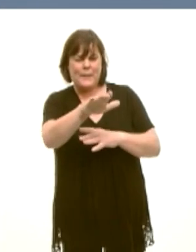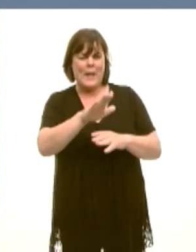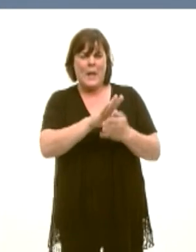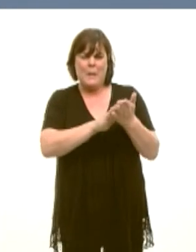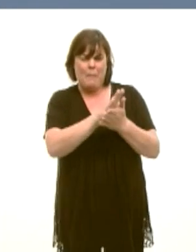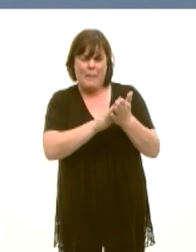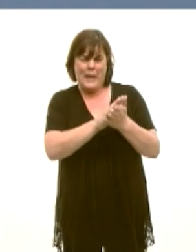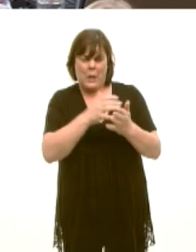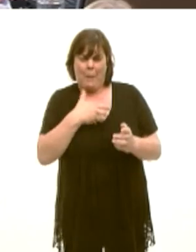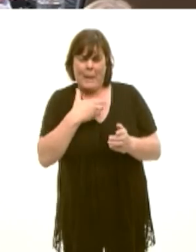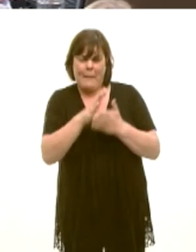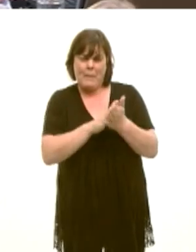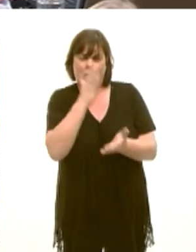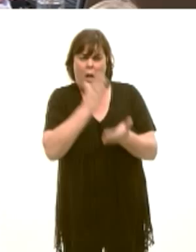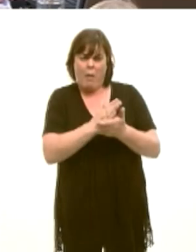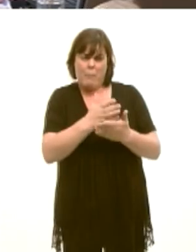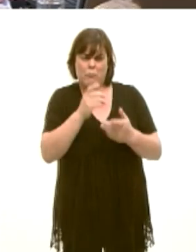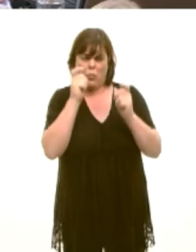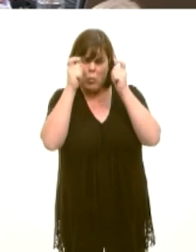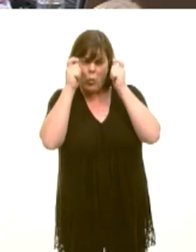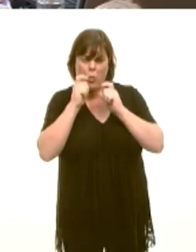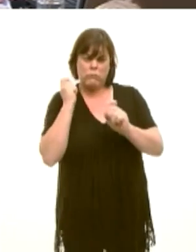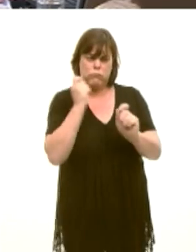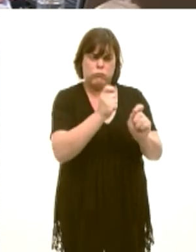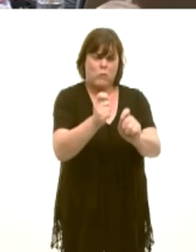court case, which is, historically, the way that LHBs have tended, in my view, to treat